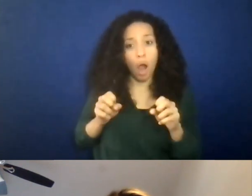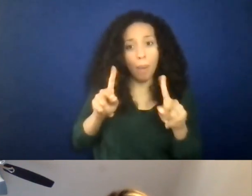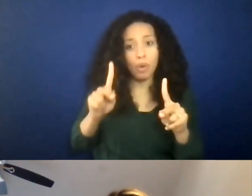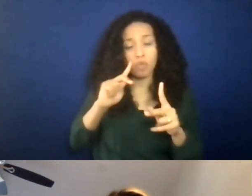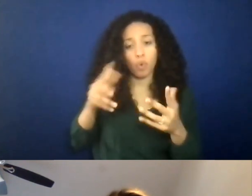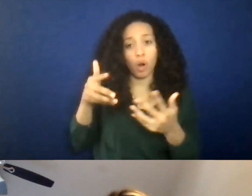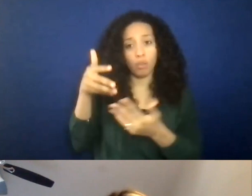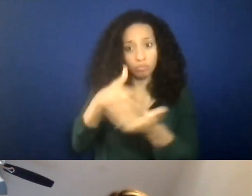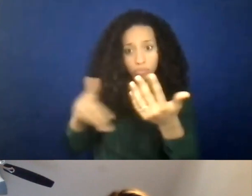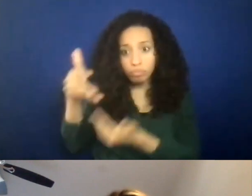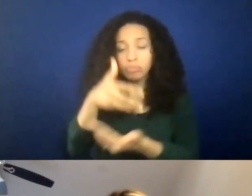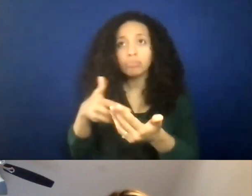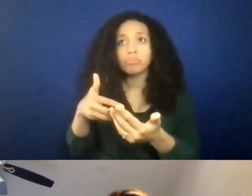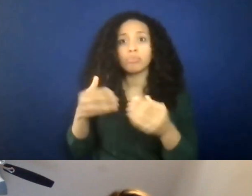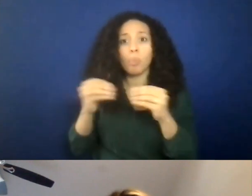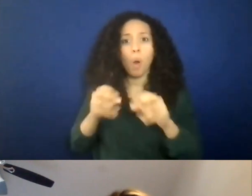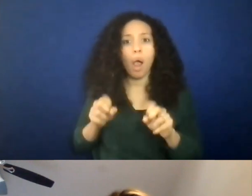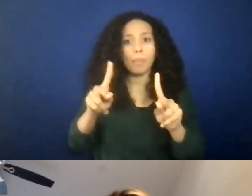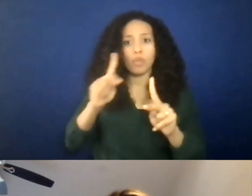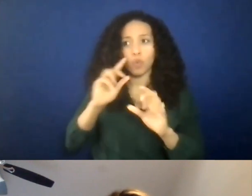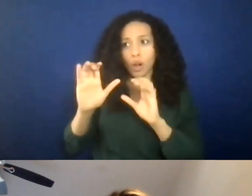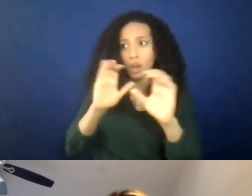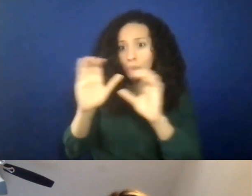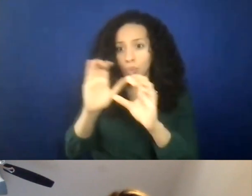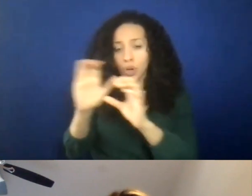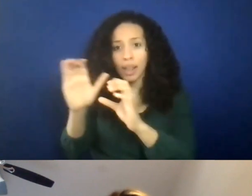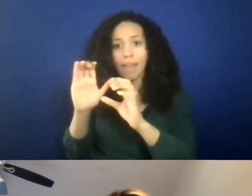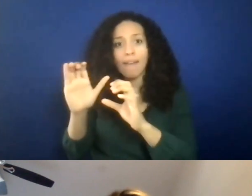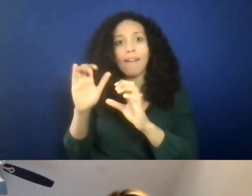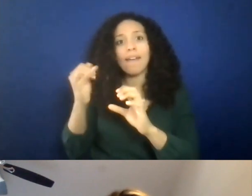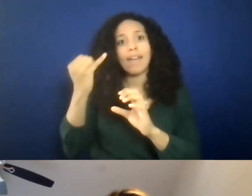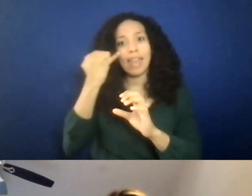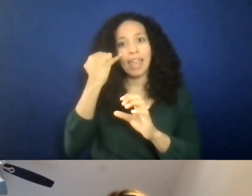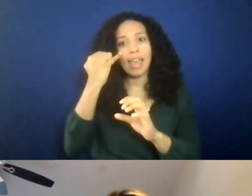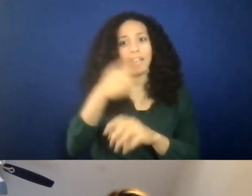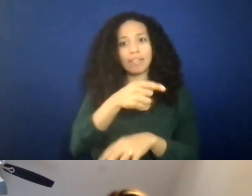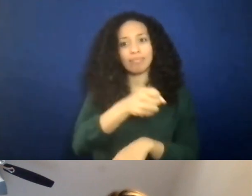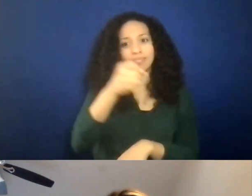for communication if they are in a school with other children who are also deaf and who can more